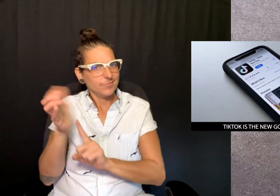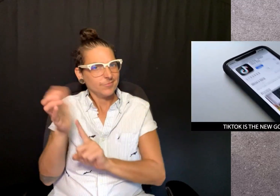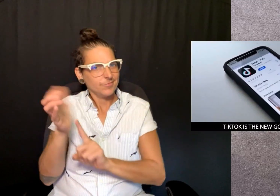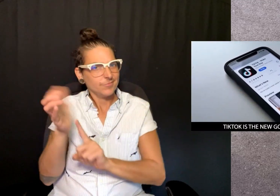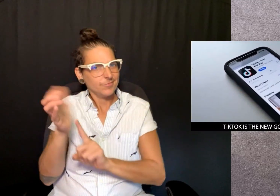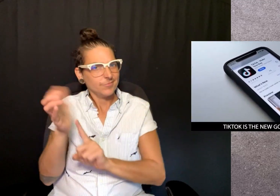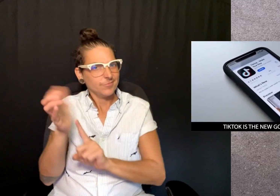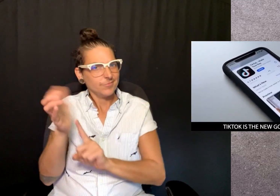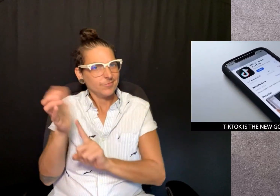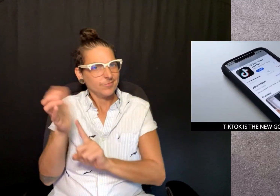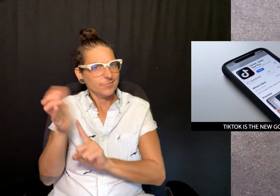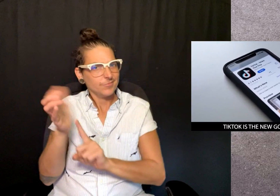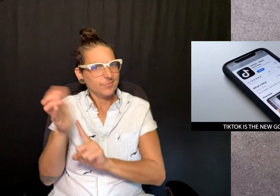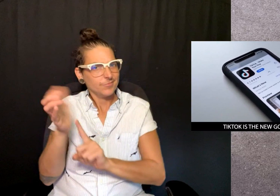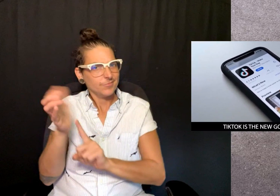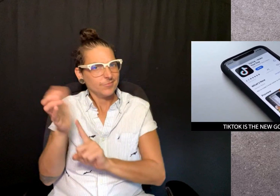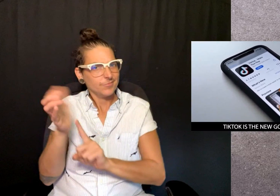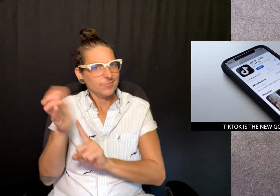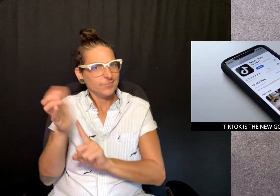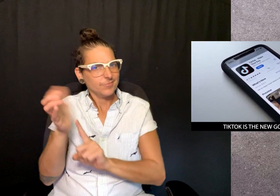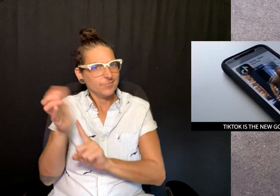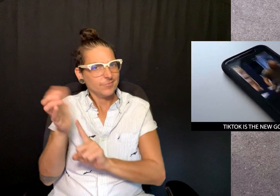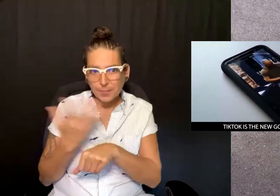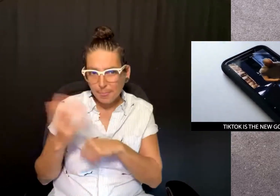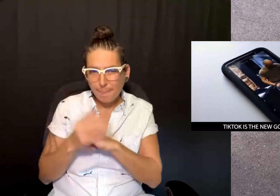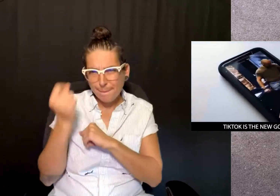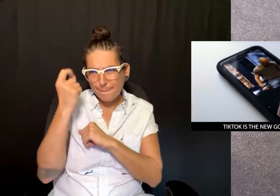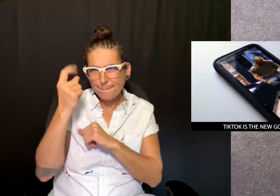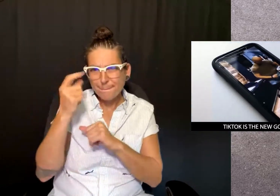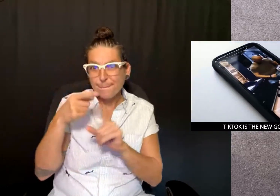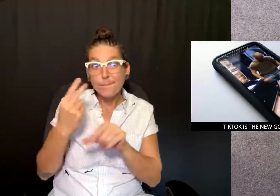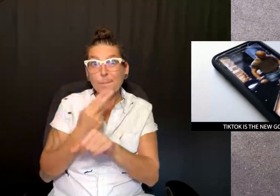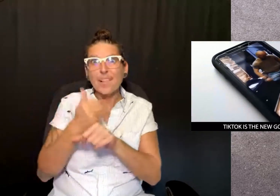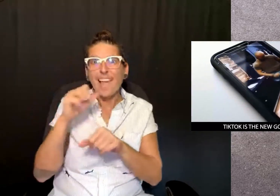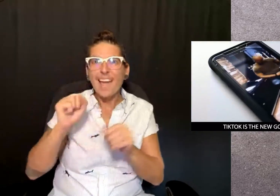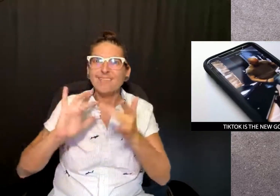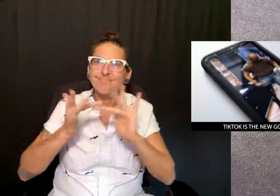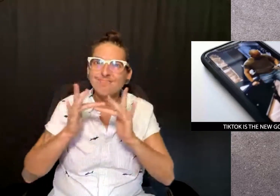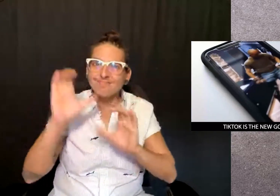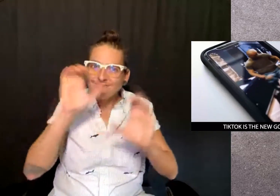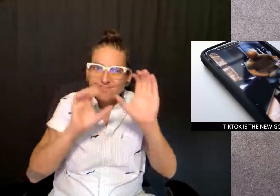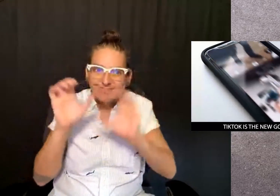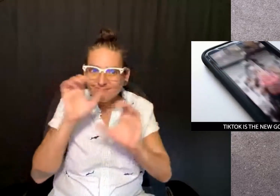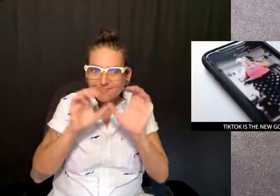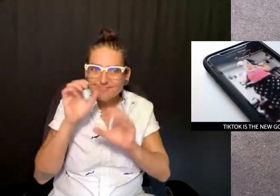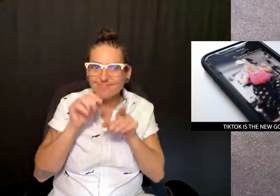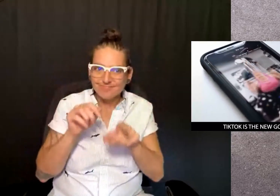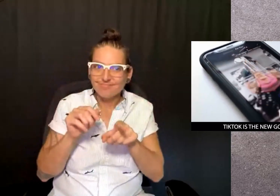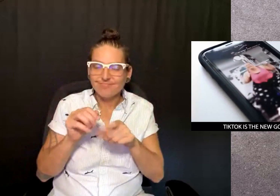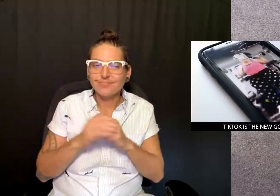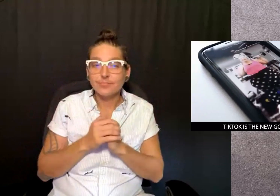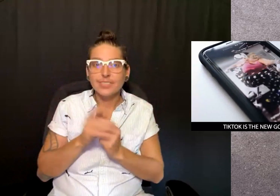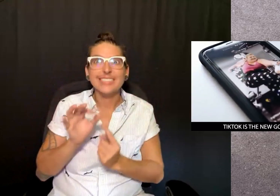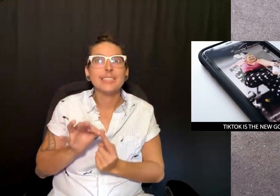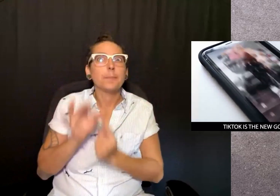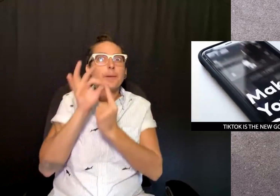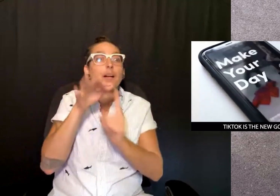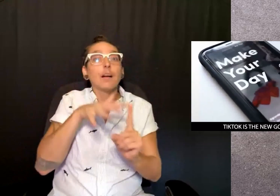popular for something a bit more useful it's being used as a search engine especially among